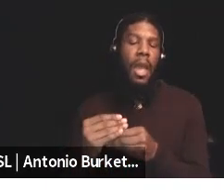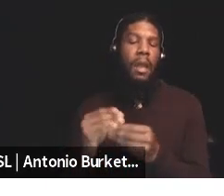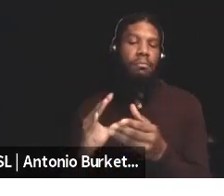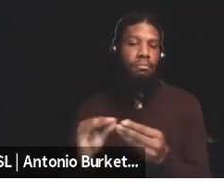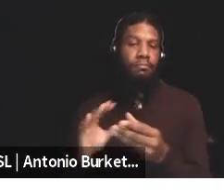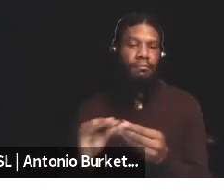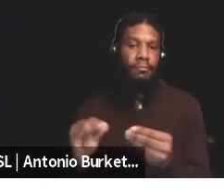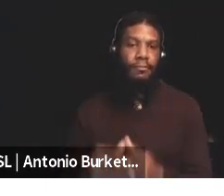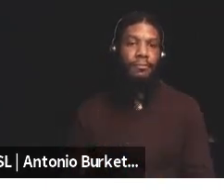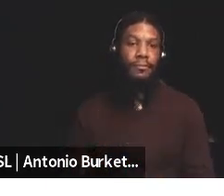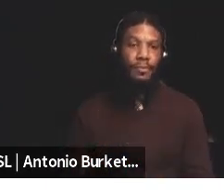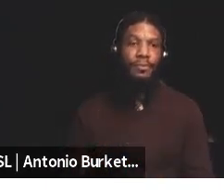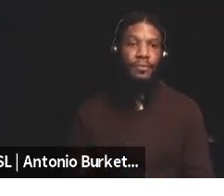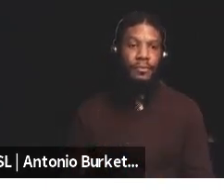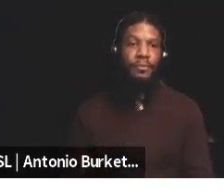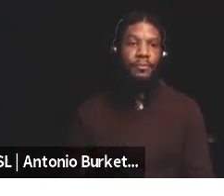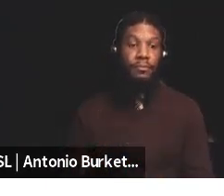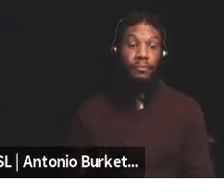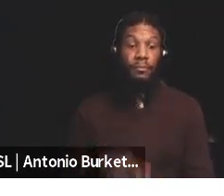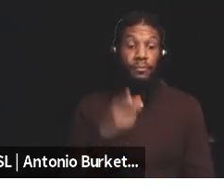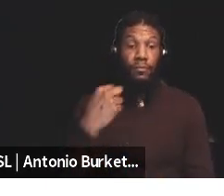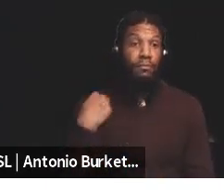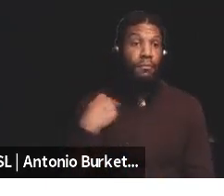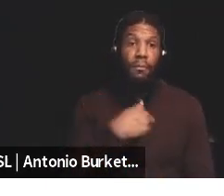for us we've been able to create a lot of connections across the university this